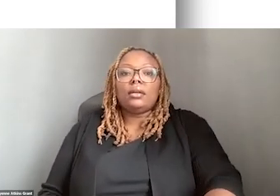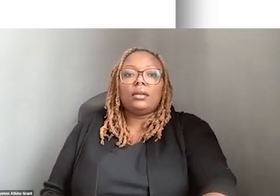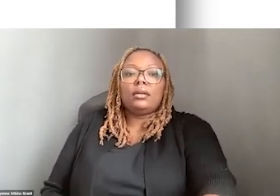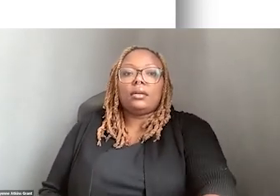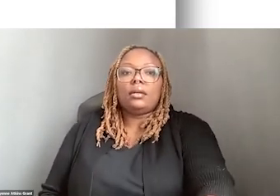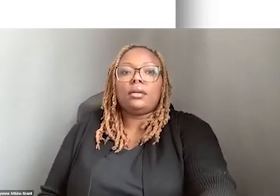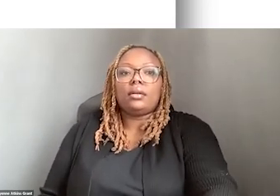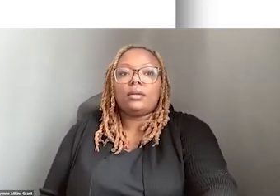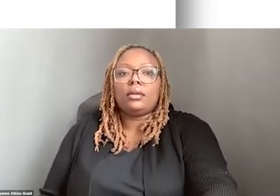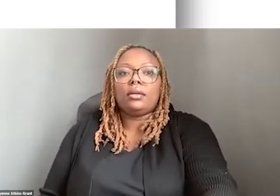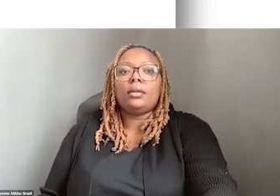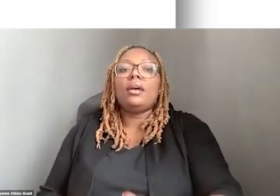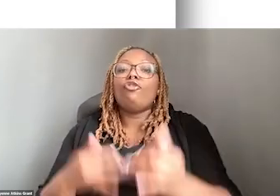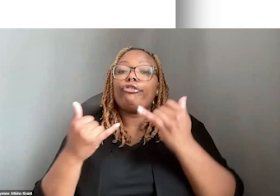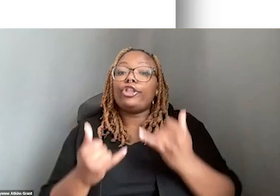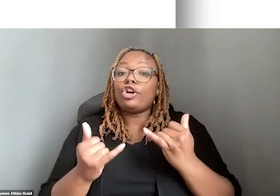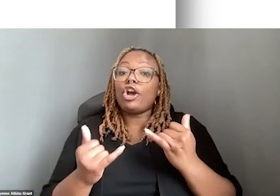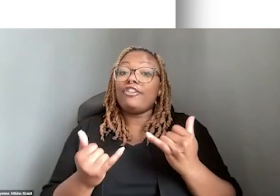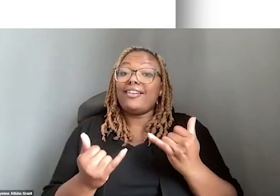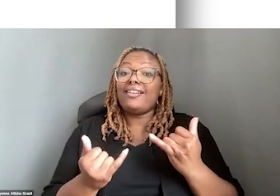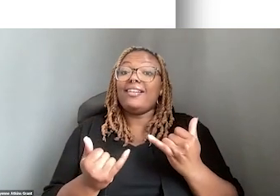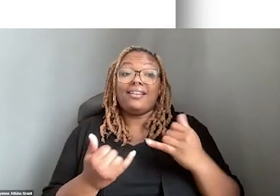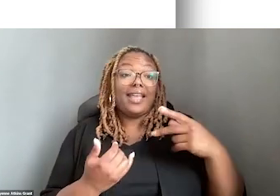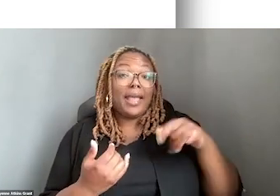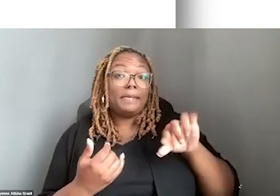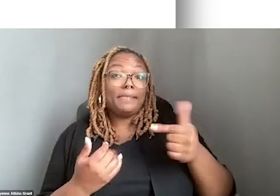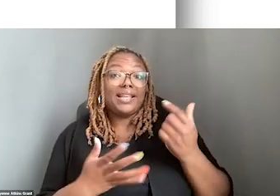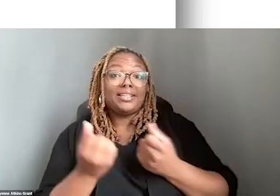not only did we launch support for the new 23-1 forms,